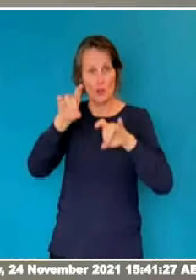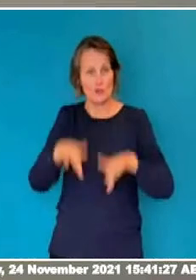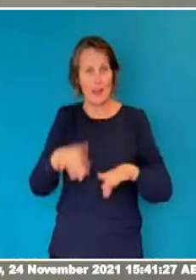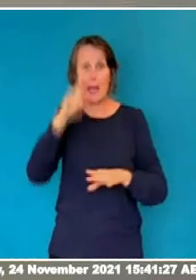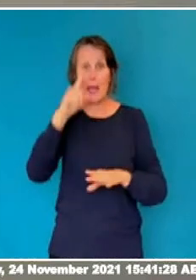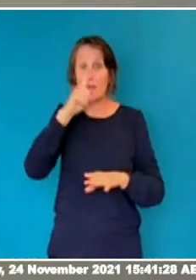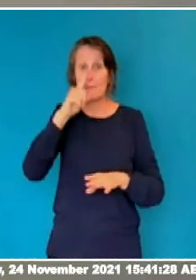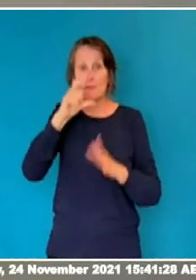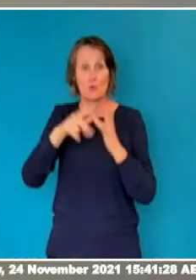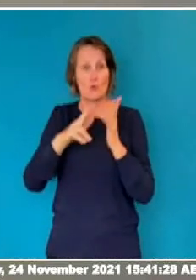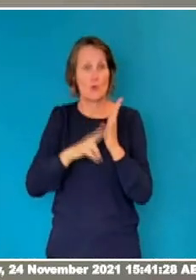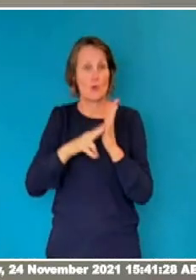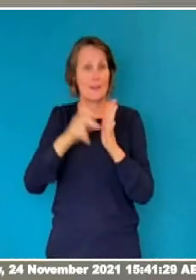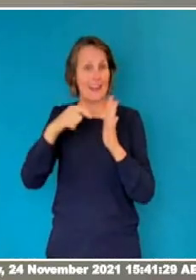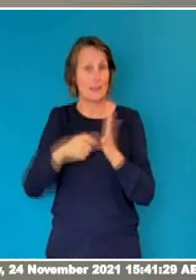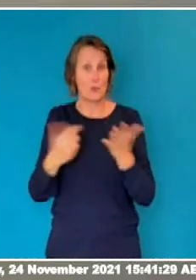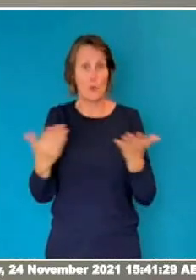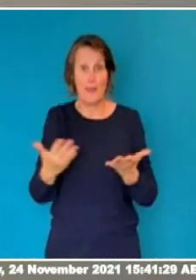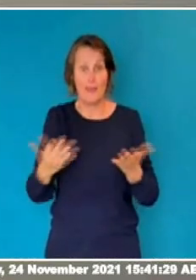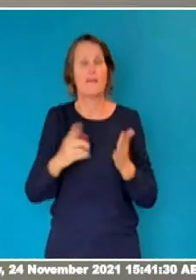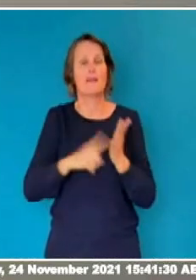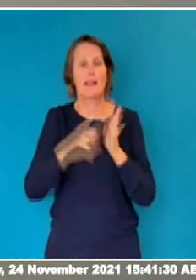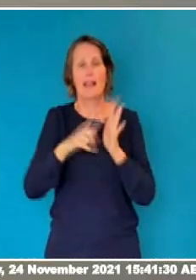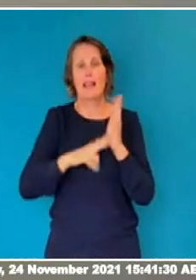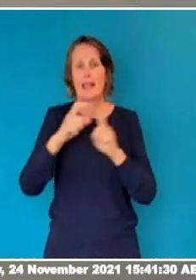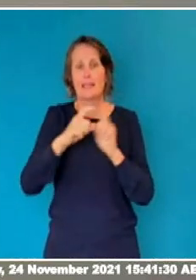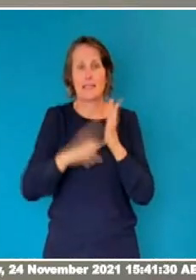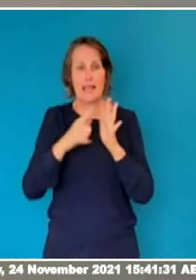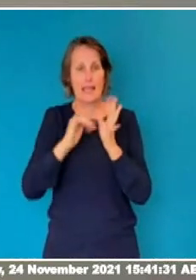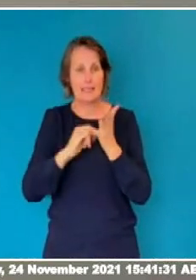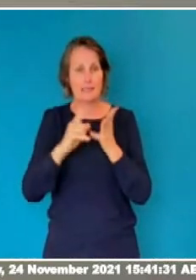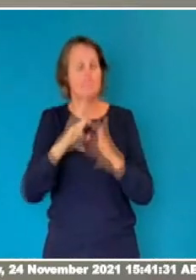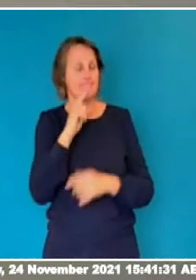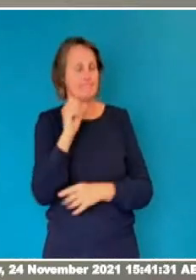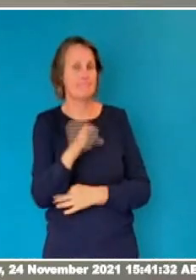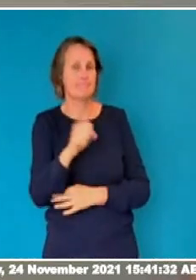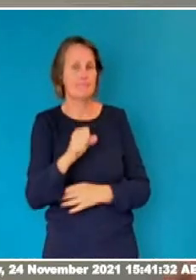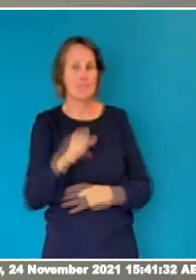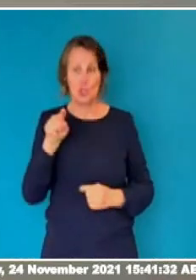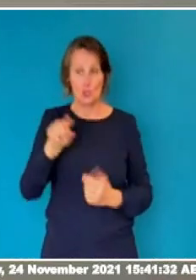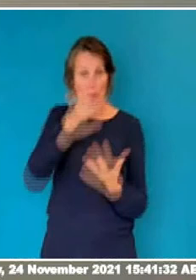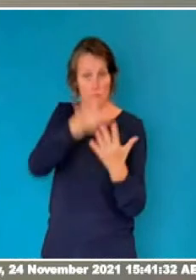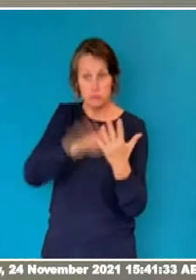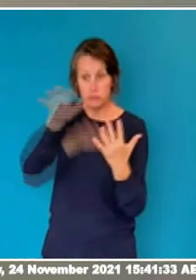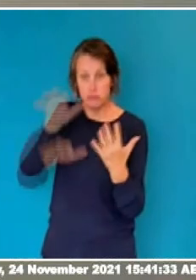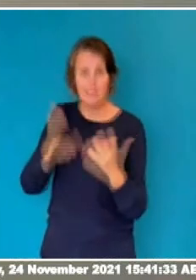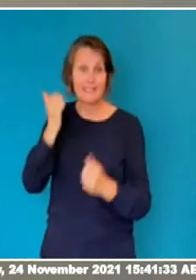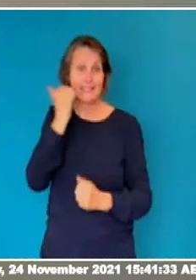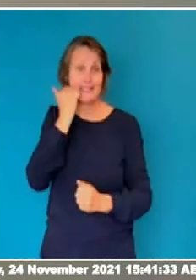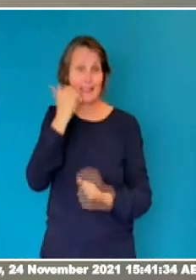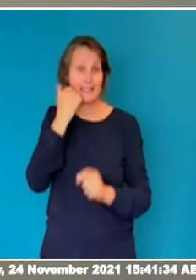Yes, that's correct. You made a statement for the Royal Commission dated 3 November 2021?